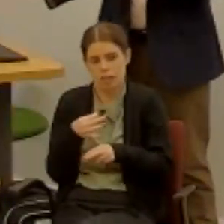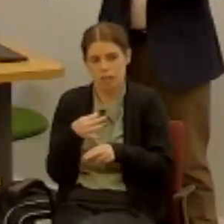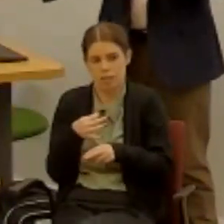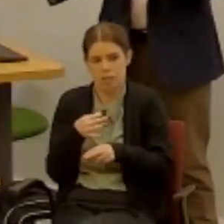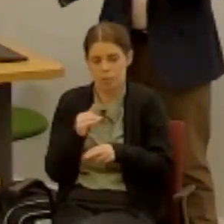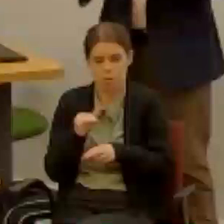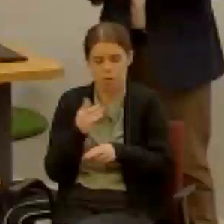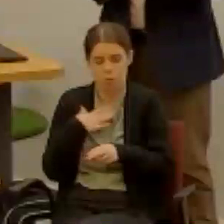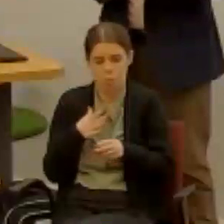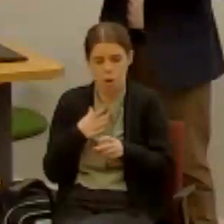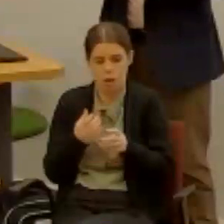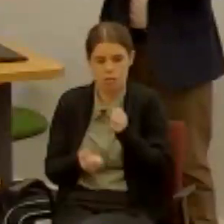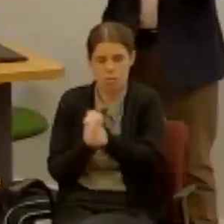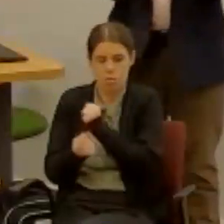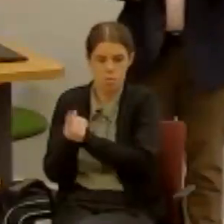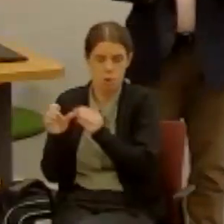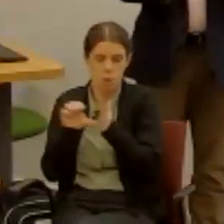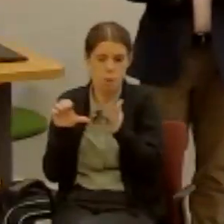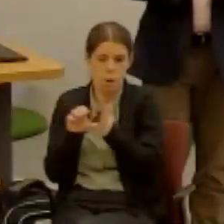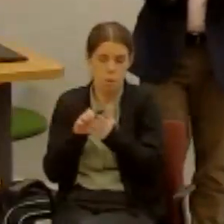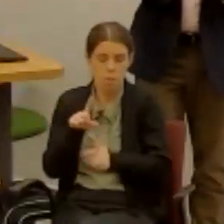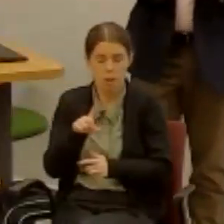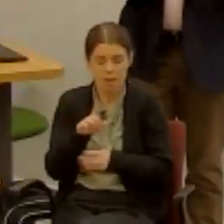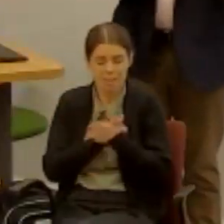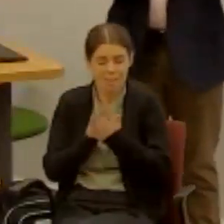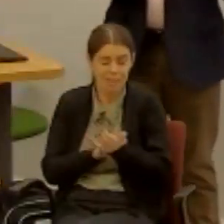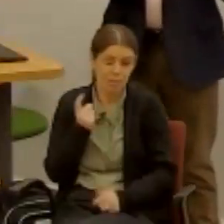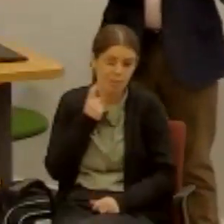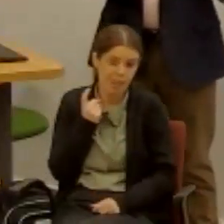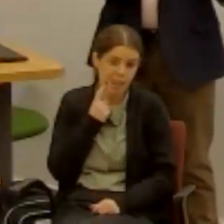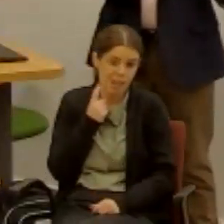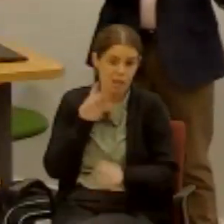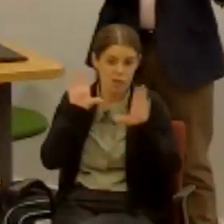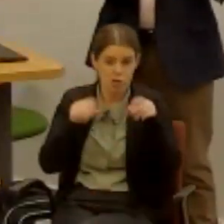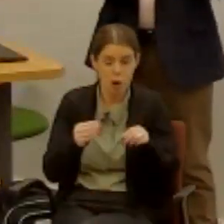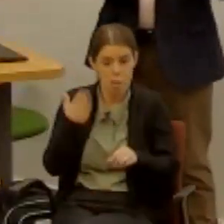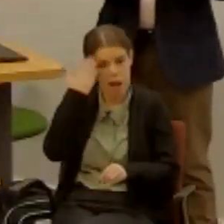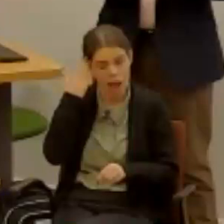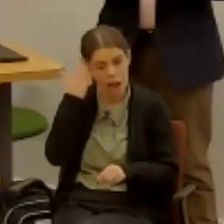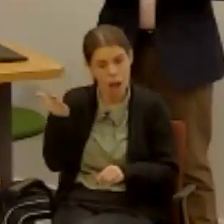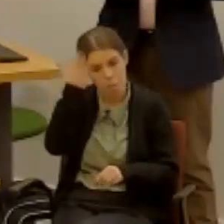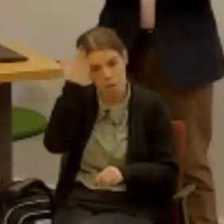cause more people. And it seems quite simple. Stop banging your head. Stop injuring your brain so much.